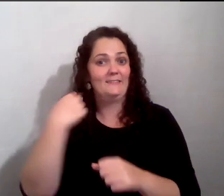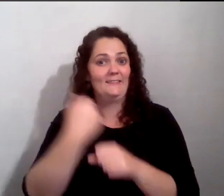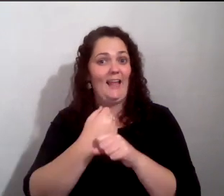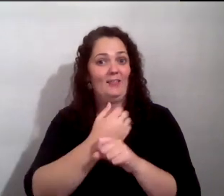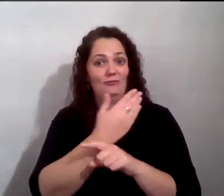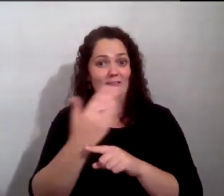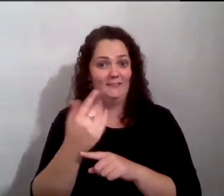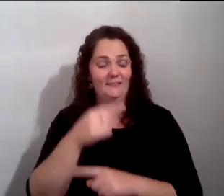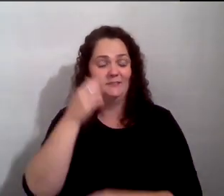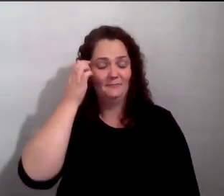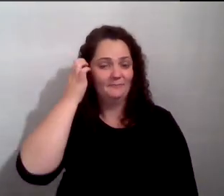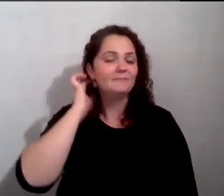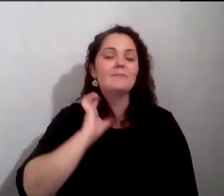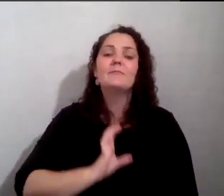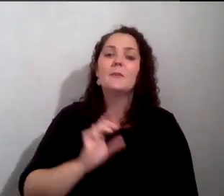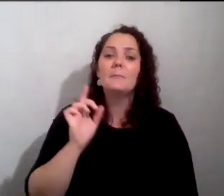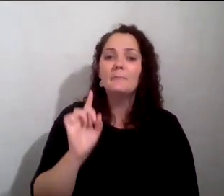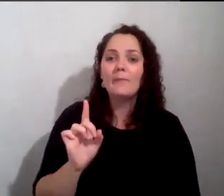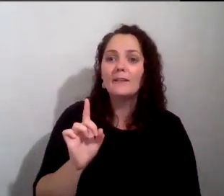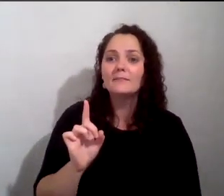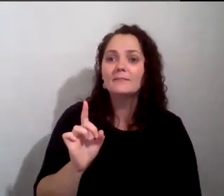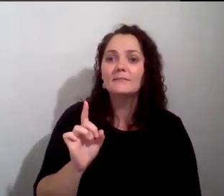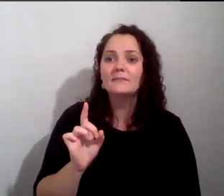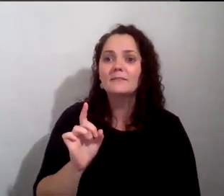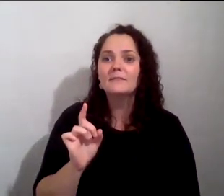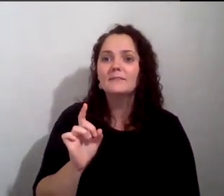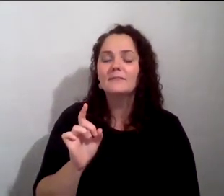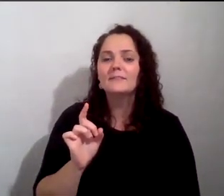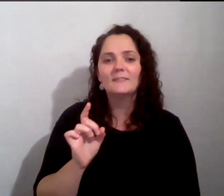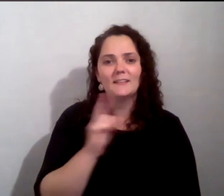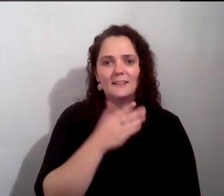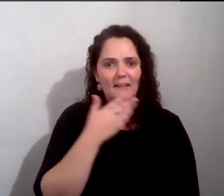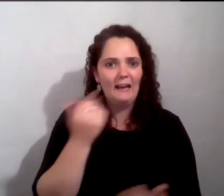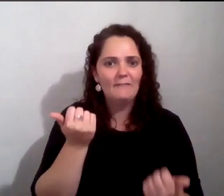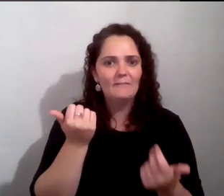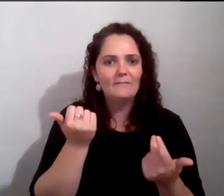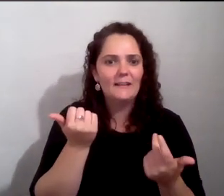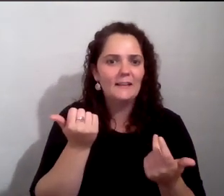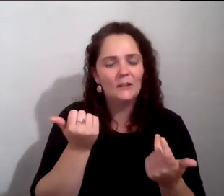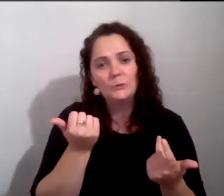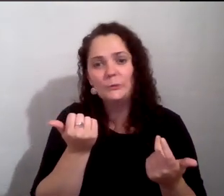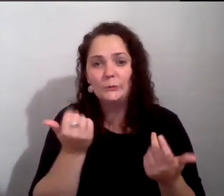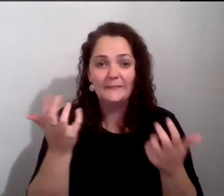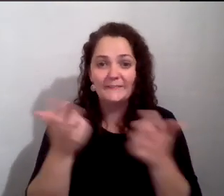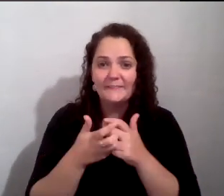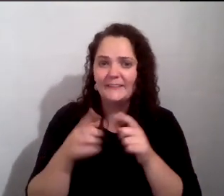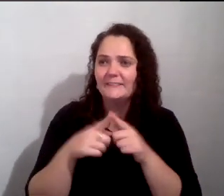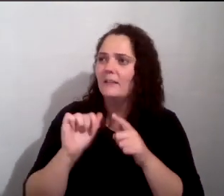like Renaissance works at all, but there are senses and hints of their relationship to these